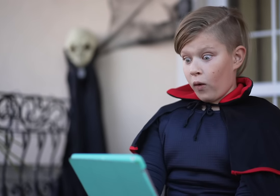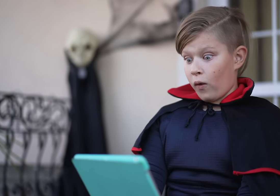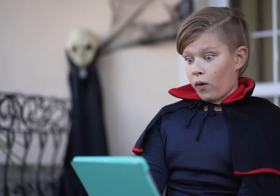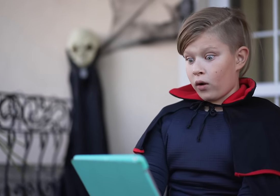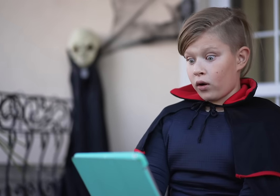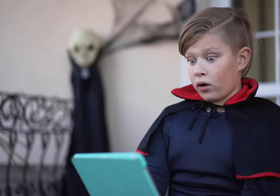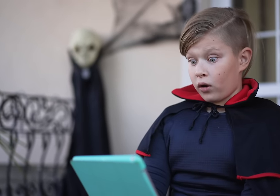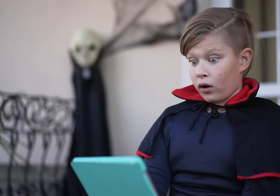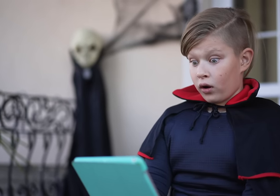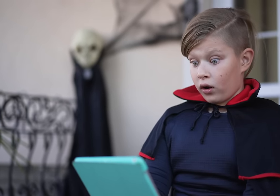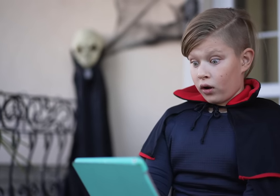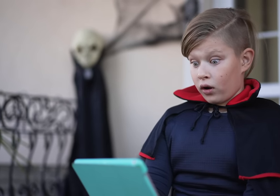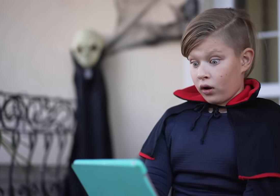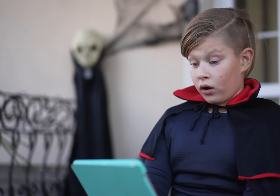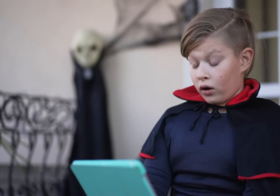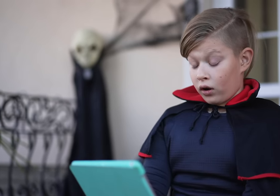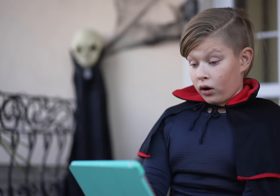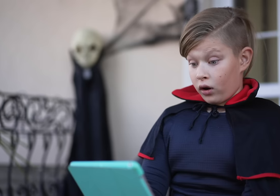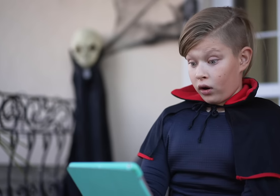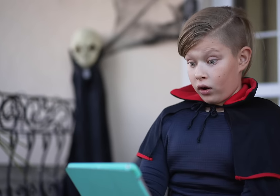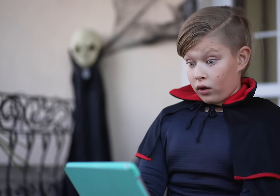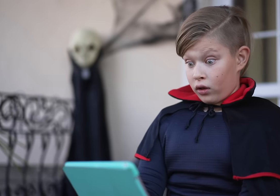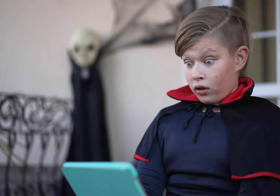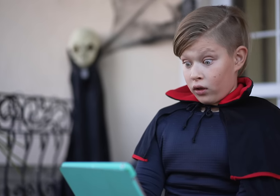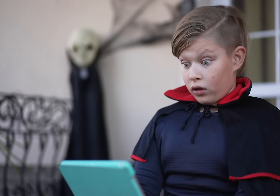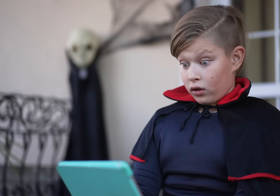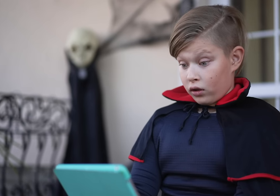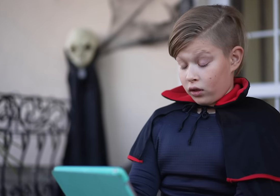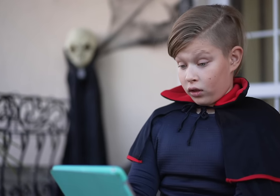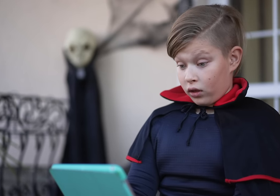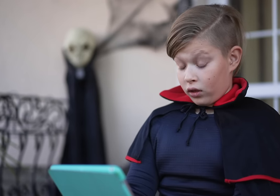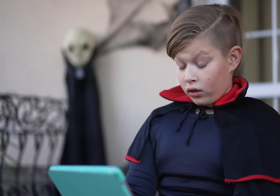Your eyes see something strange, and your brain tells you you're not safe.